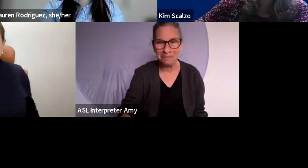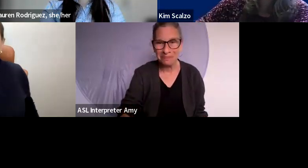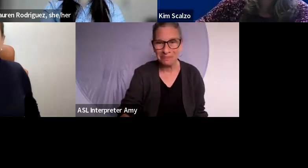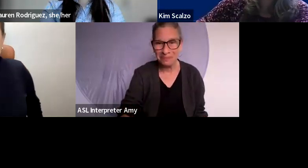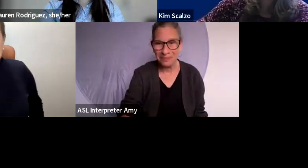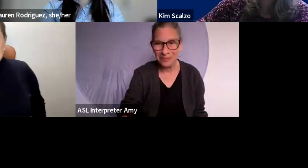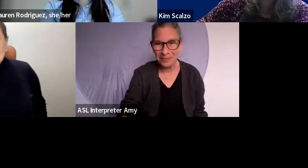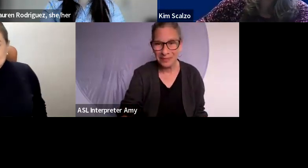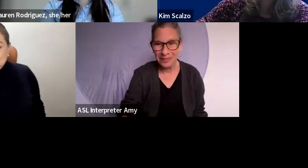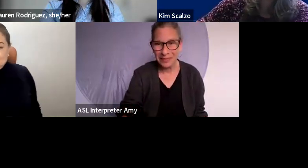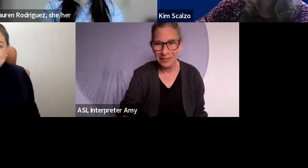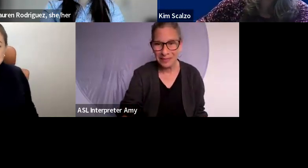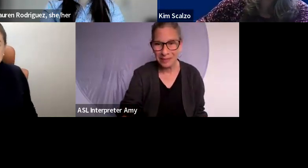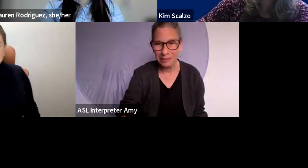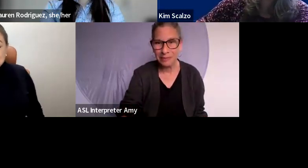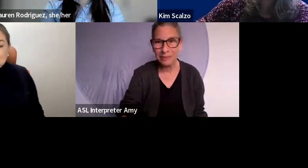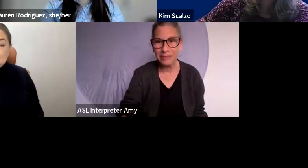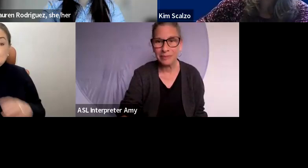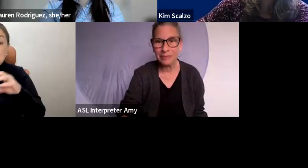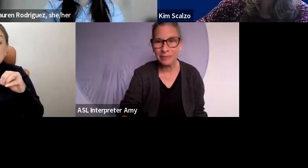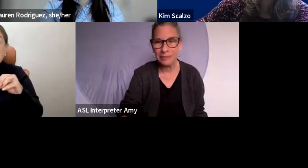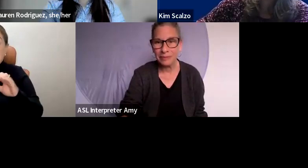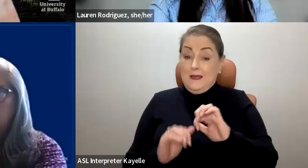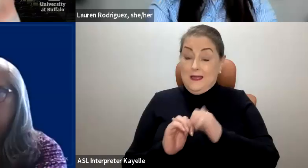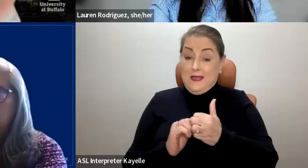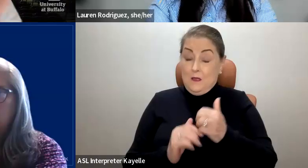standards. So the way this process works is there are two